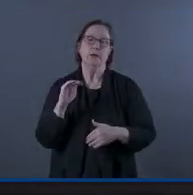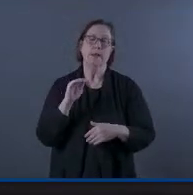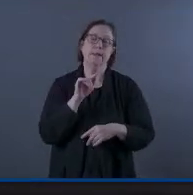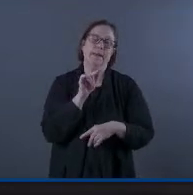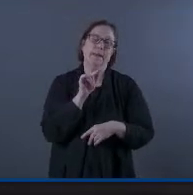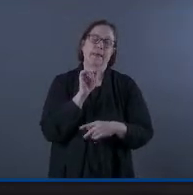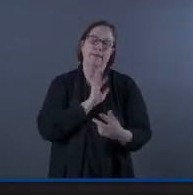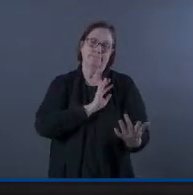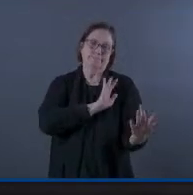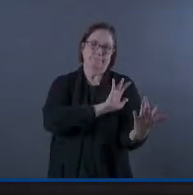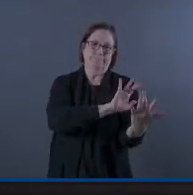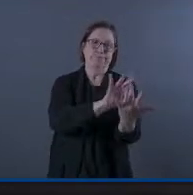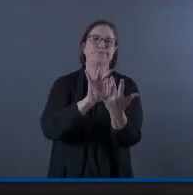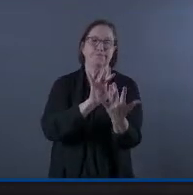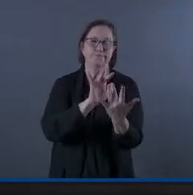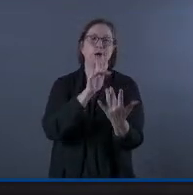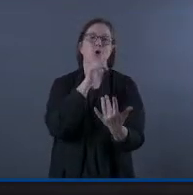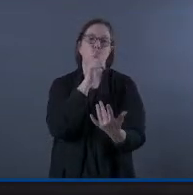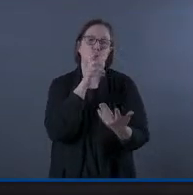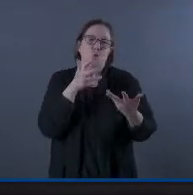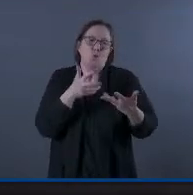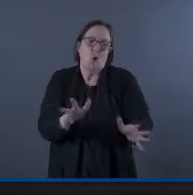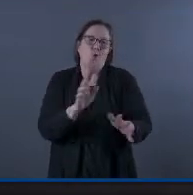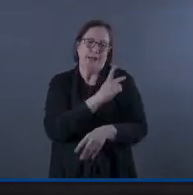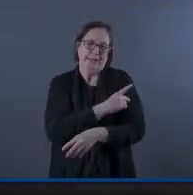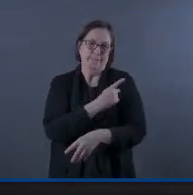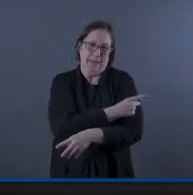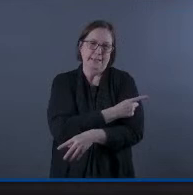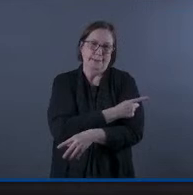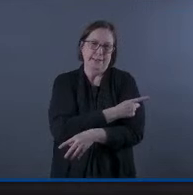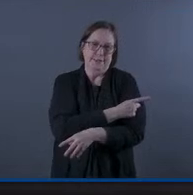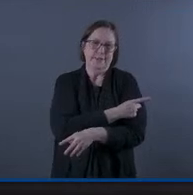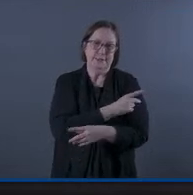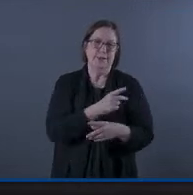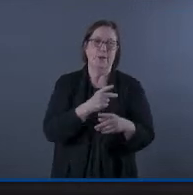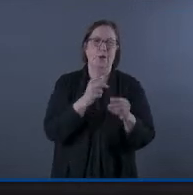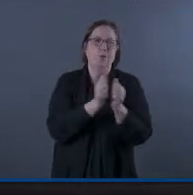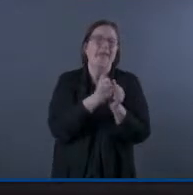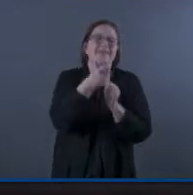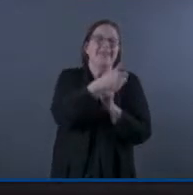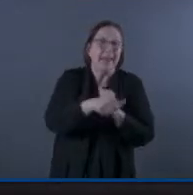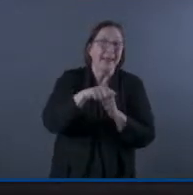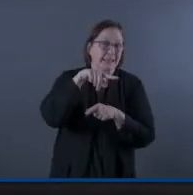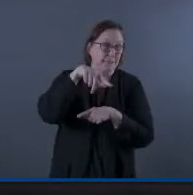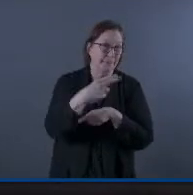had a relationship with PeaceHealth, not necessarily just primary care, but any PeaceHealth provider